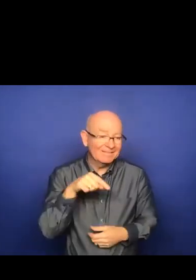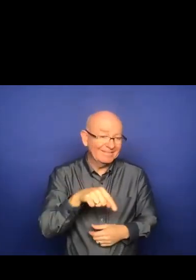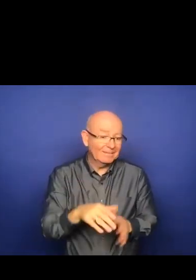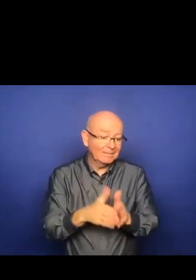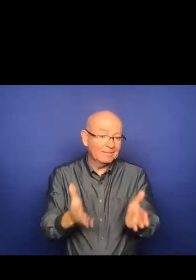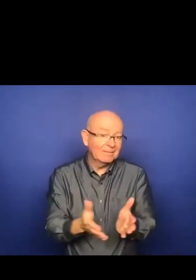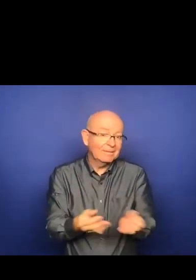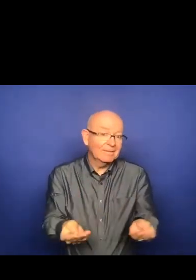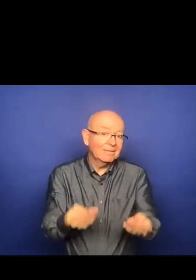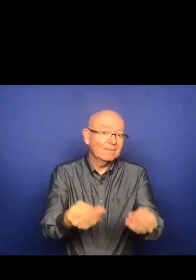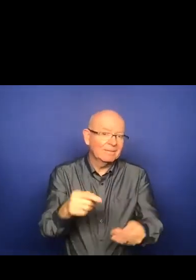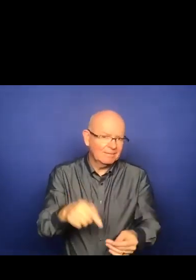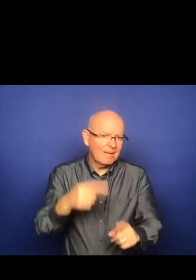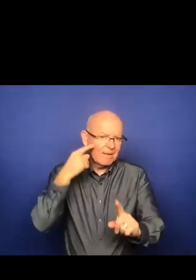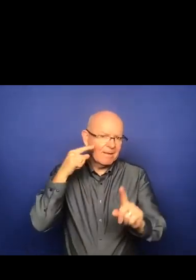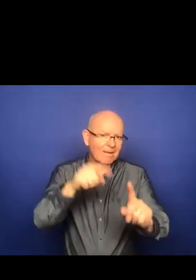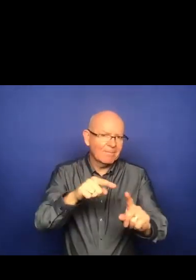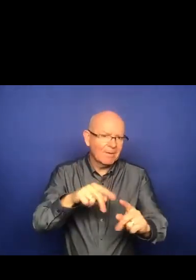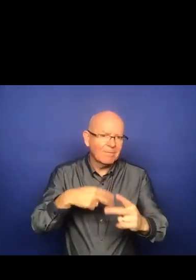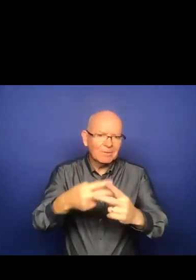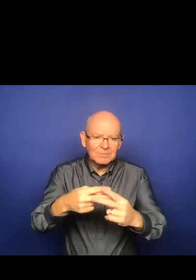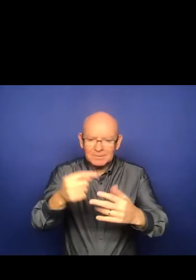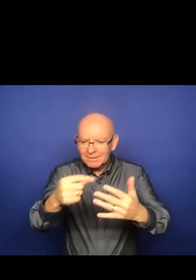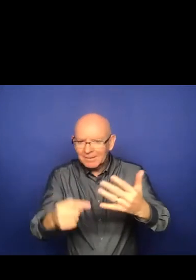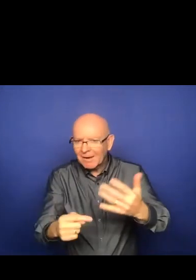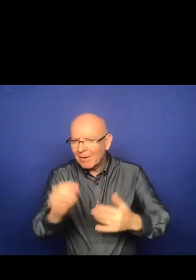and their representative organisation can actually support some of the